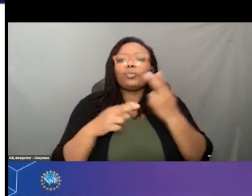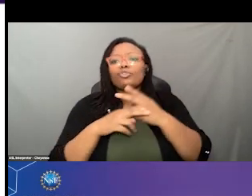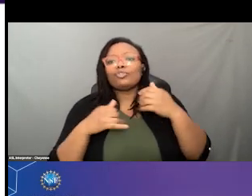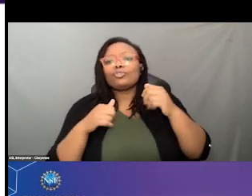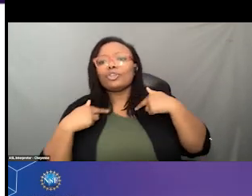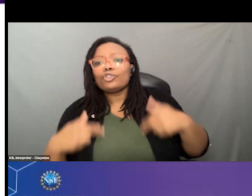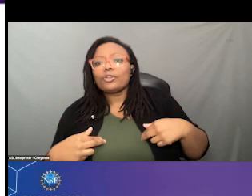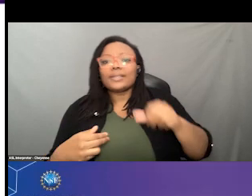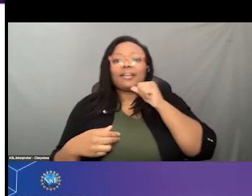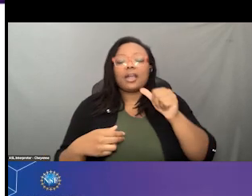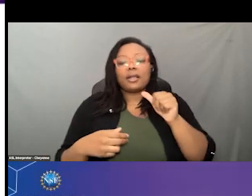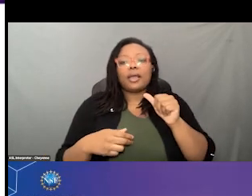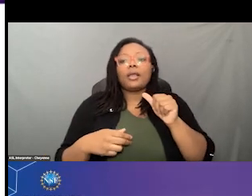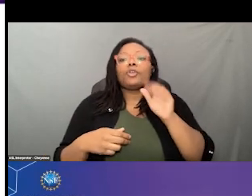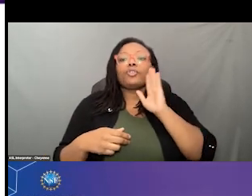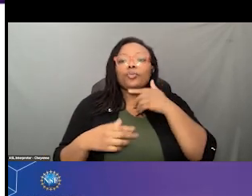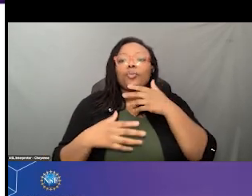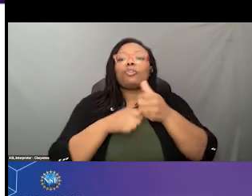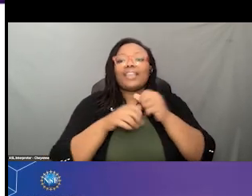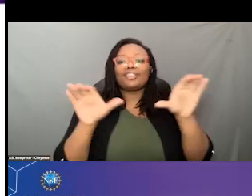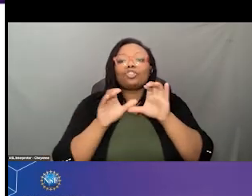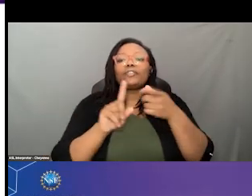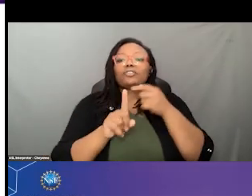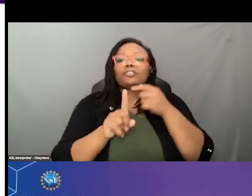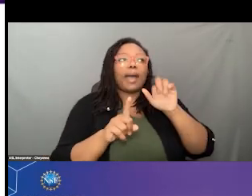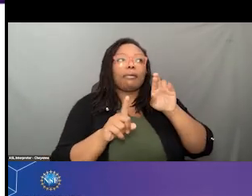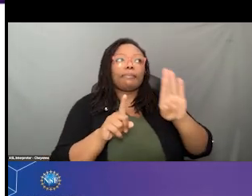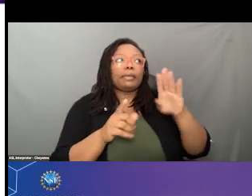Okay. There is also a certification that you can receive from the IRB that states